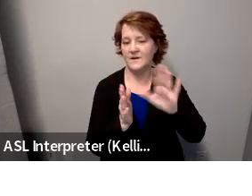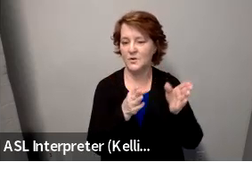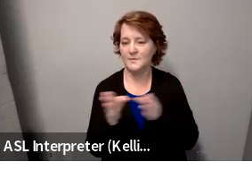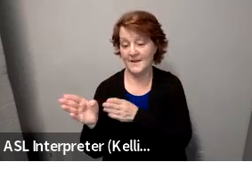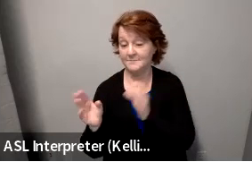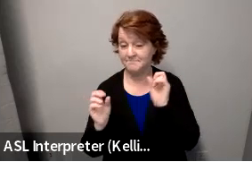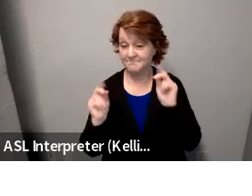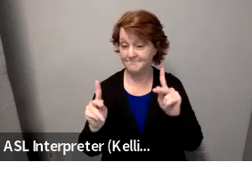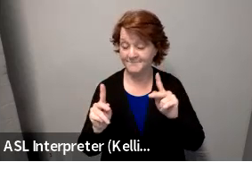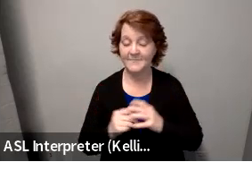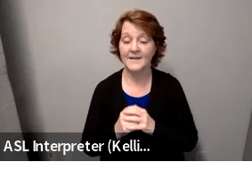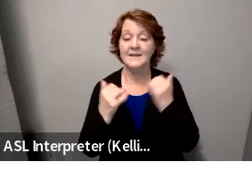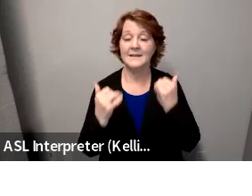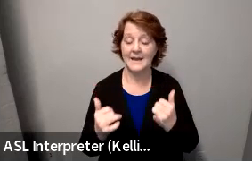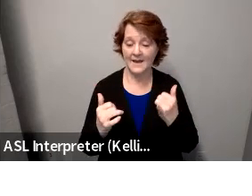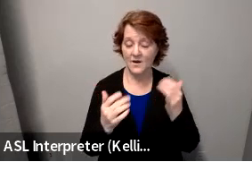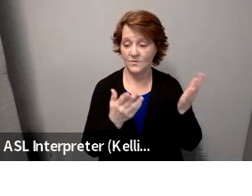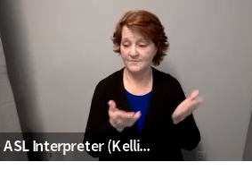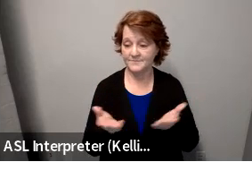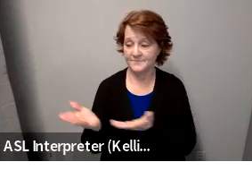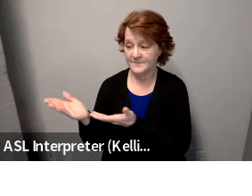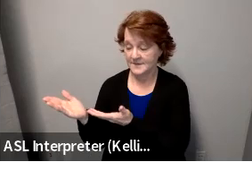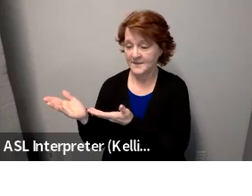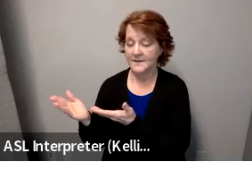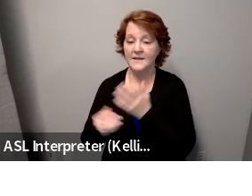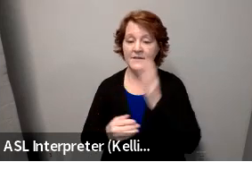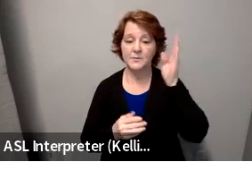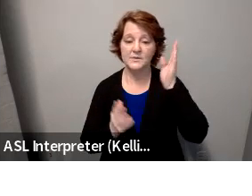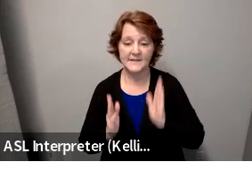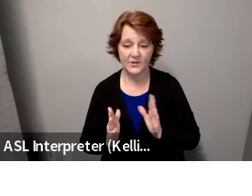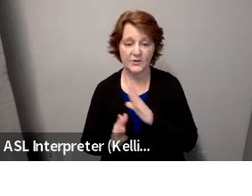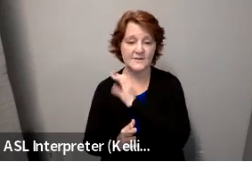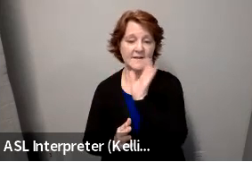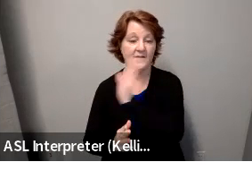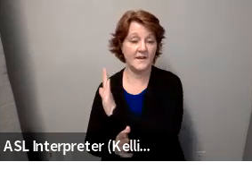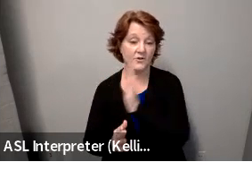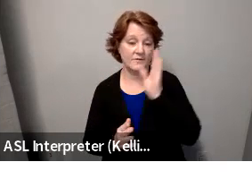give you the different ways of being able to make the plan, work the plan,